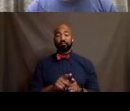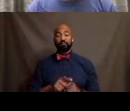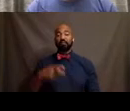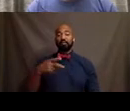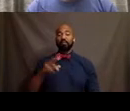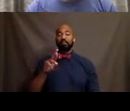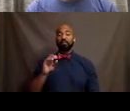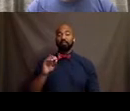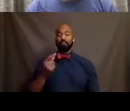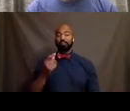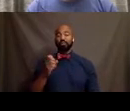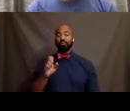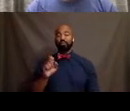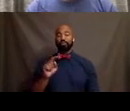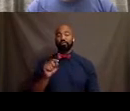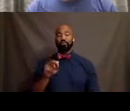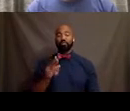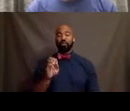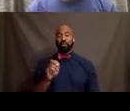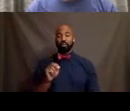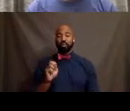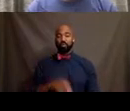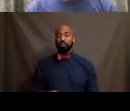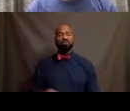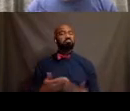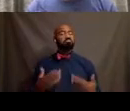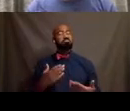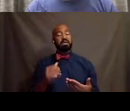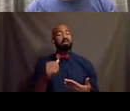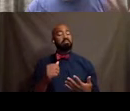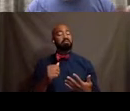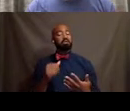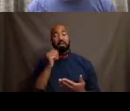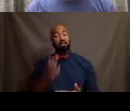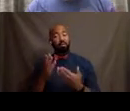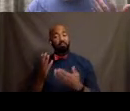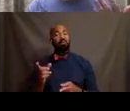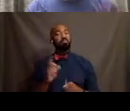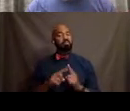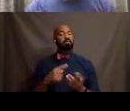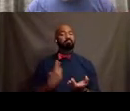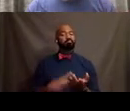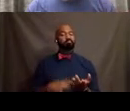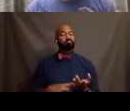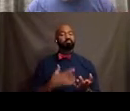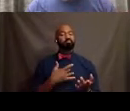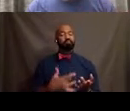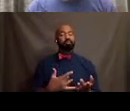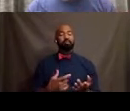it might not be immediately offered during your first visit, but please know that that's something that if you are interested in or you wanna know more,